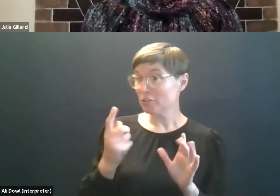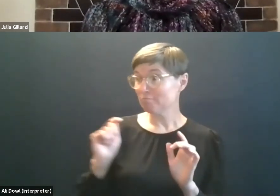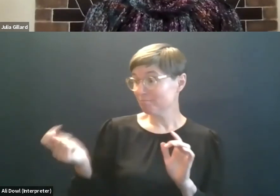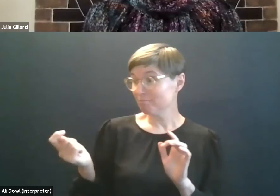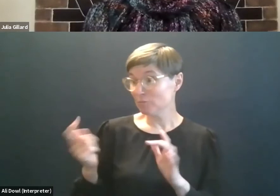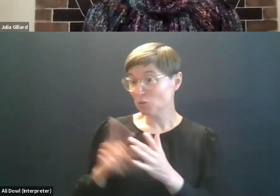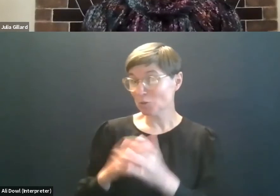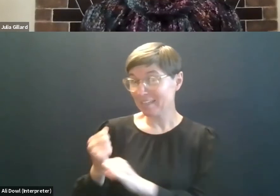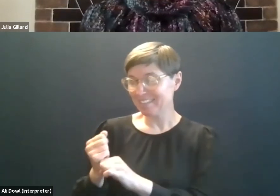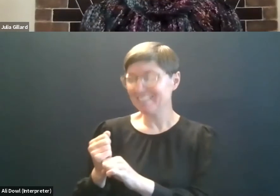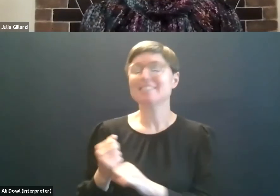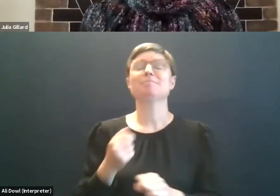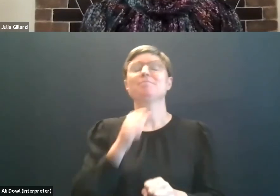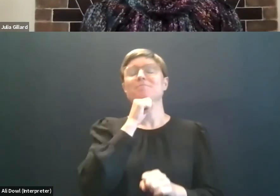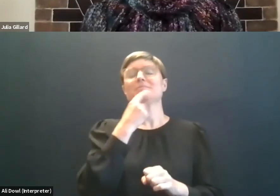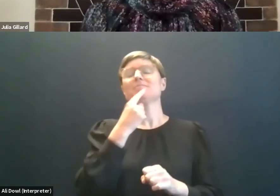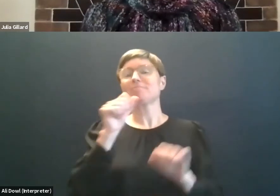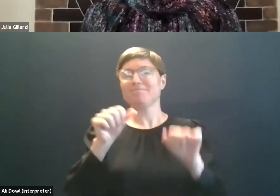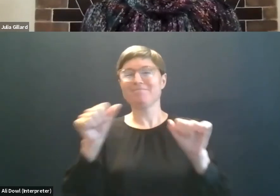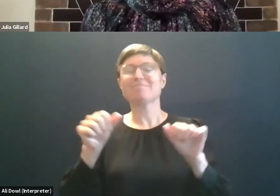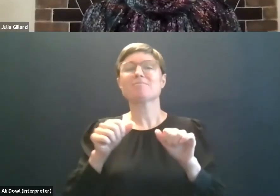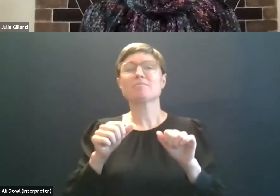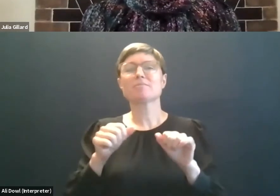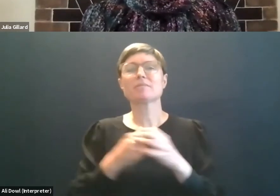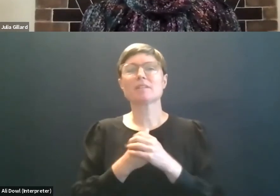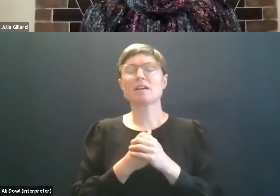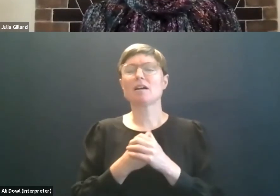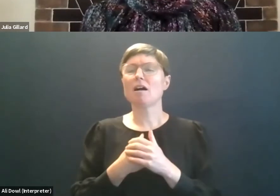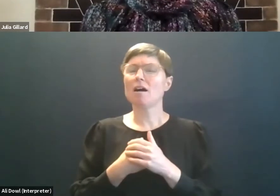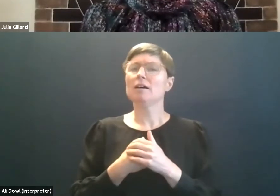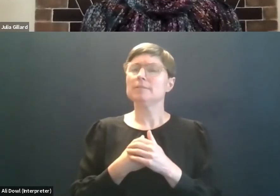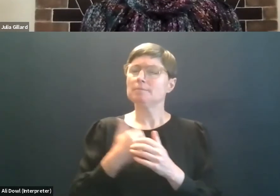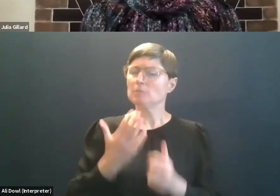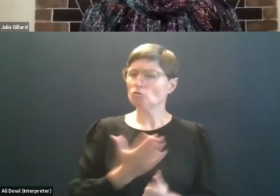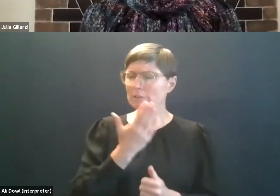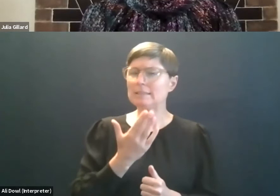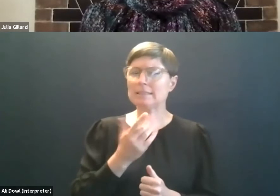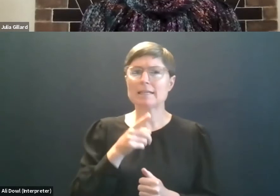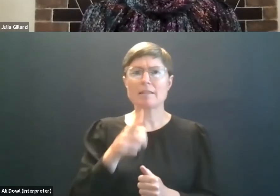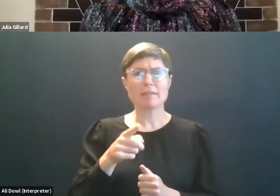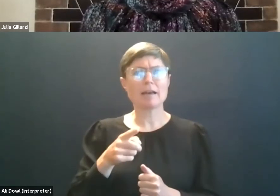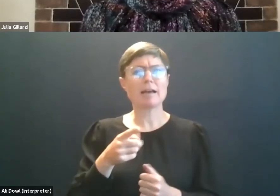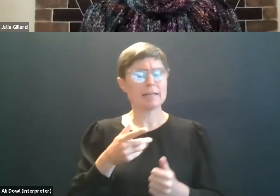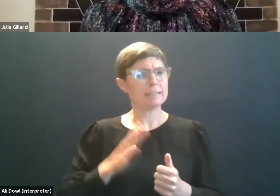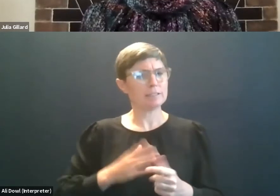Why don't you kick-off? I think those are exactly the sort of conversations that we've got to have.